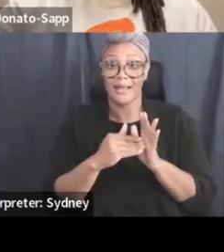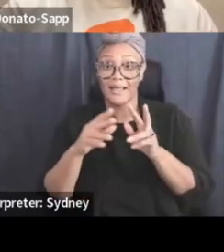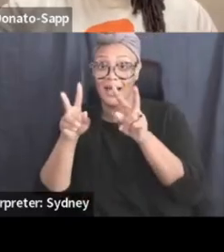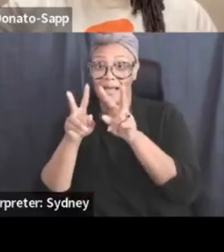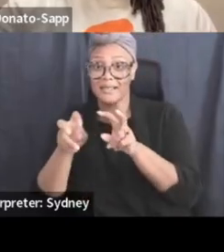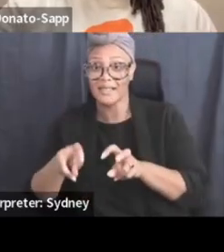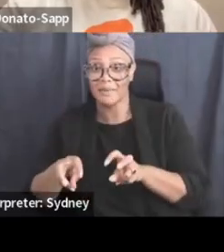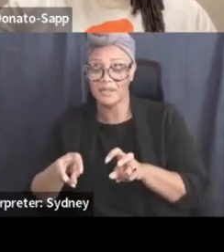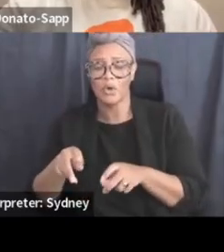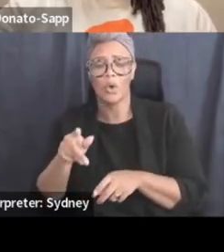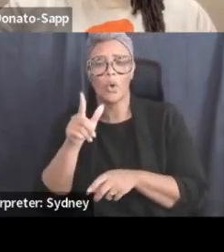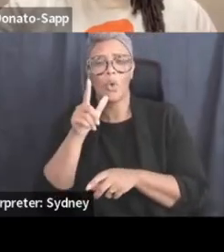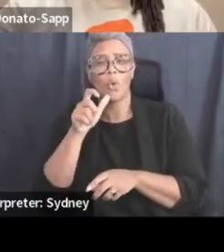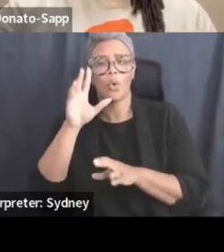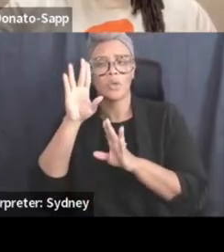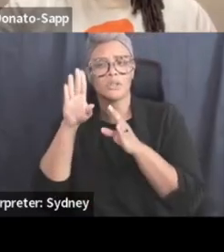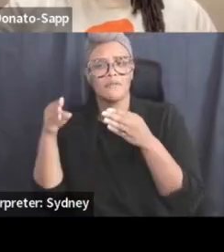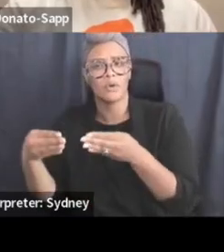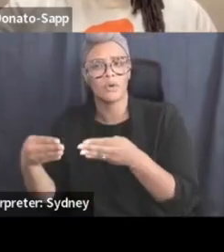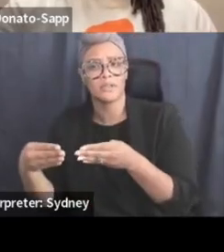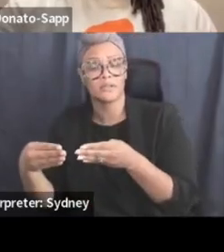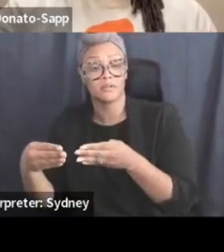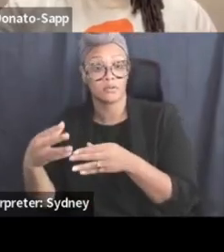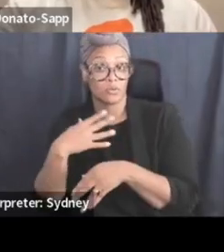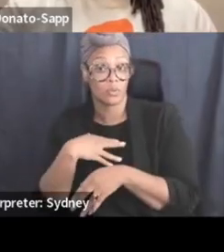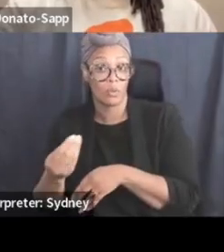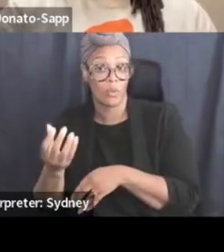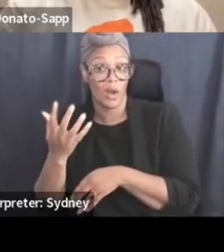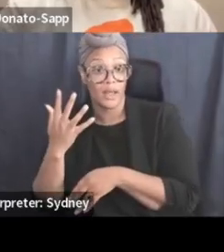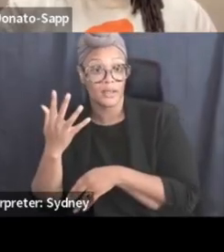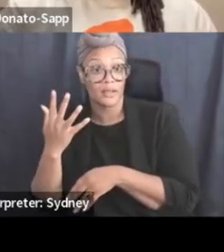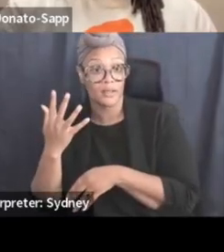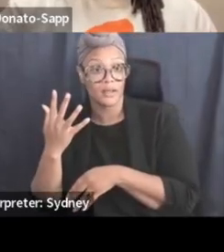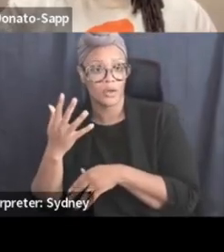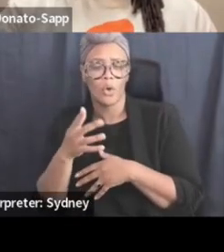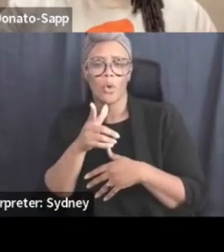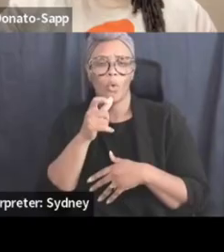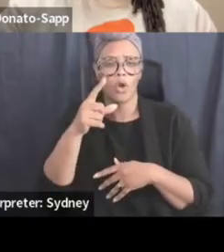Who do we have in mind? Is affluent the default? Right? Like all of these things we have to keep